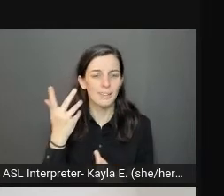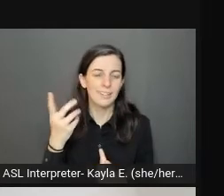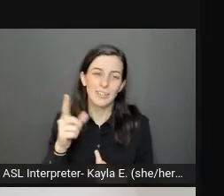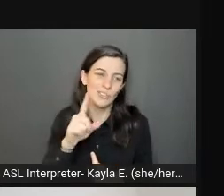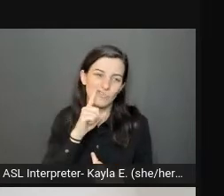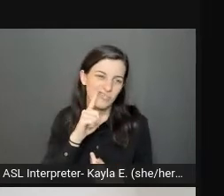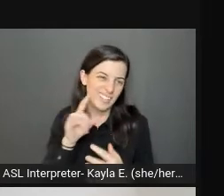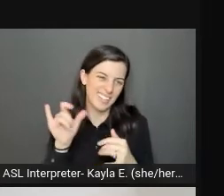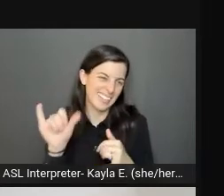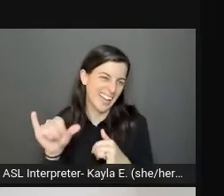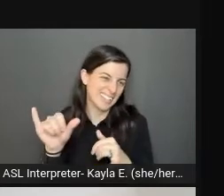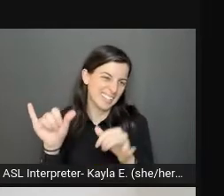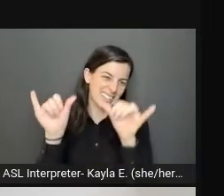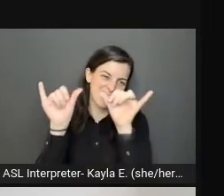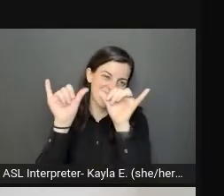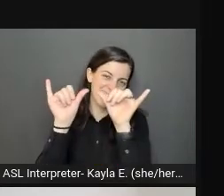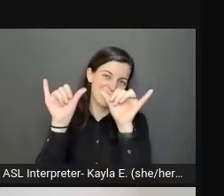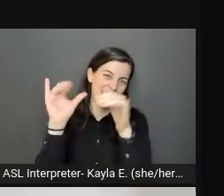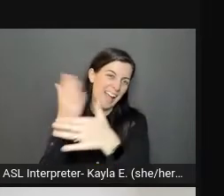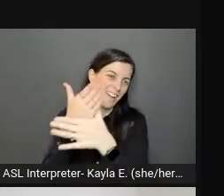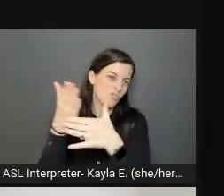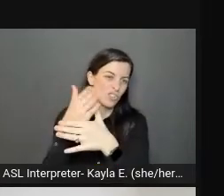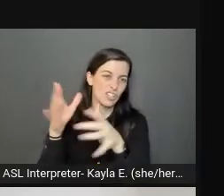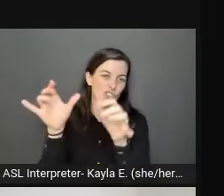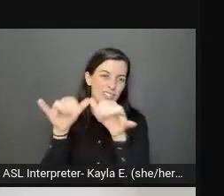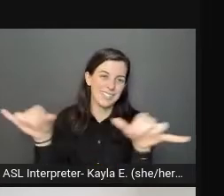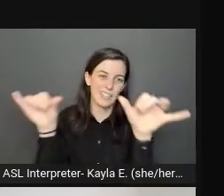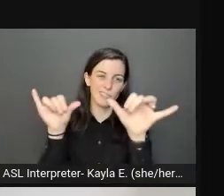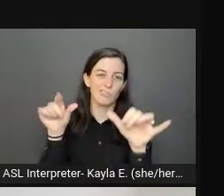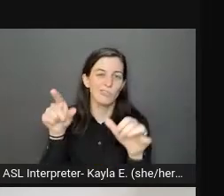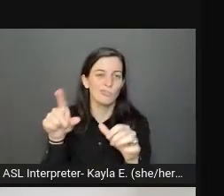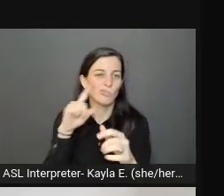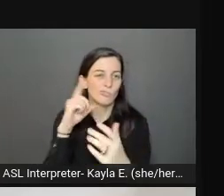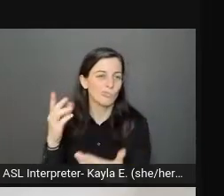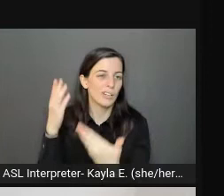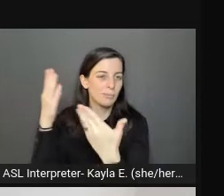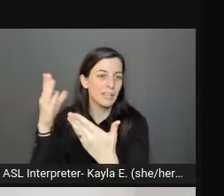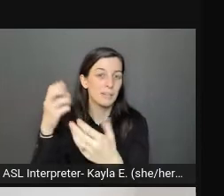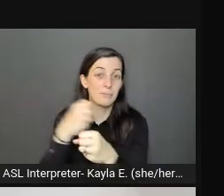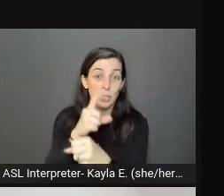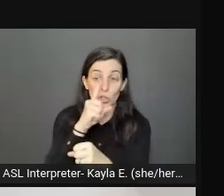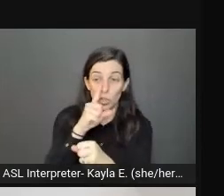or that average recommendation to make sure that you're conforming to,